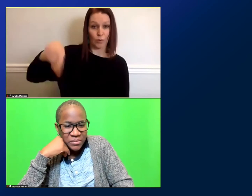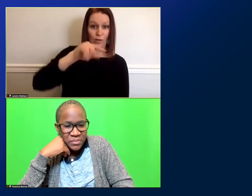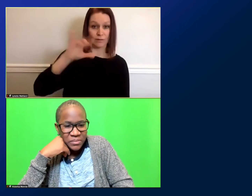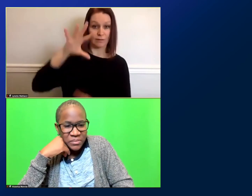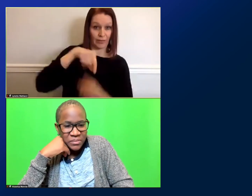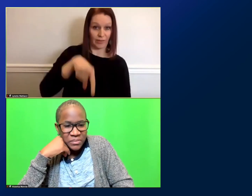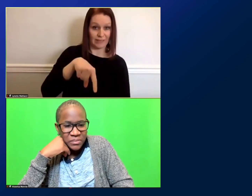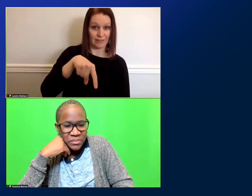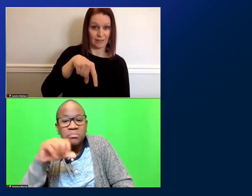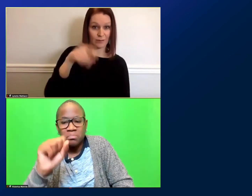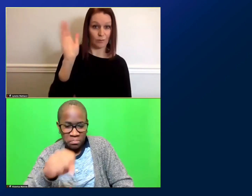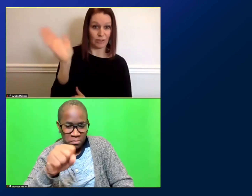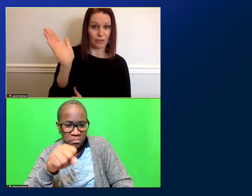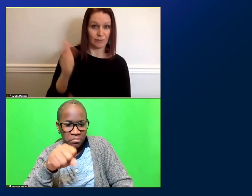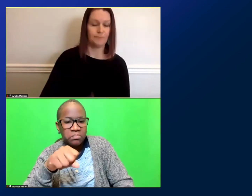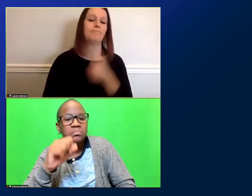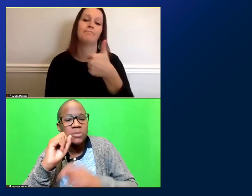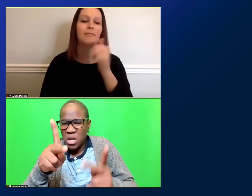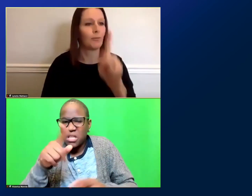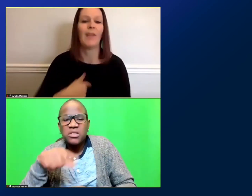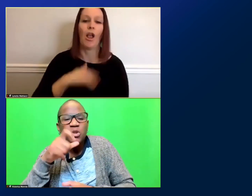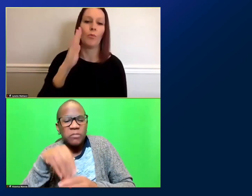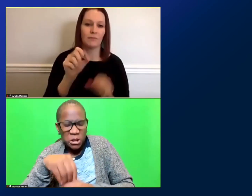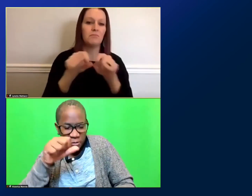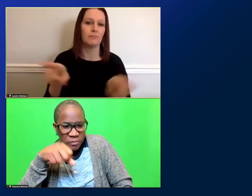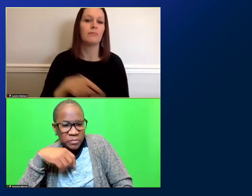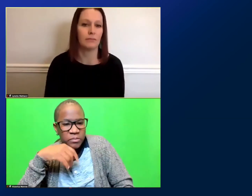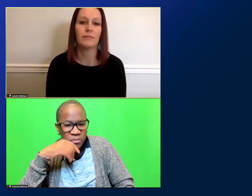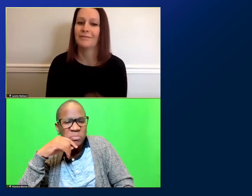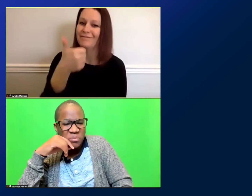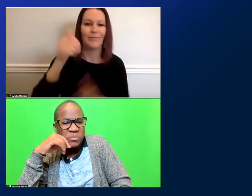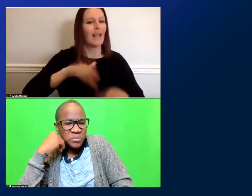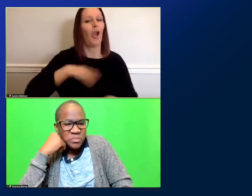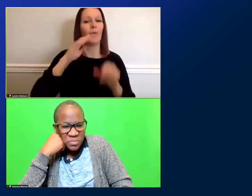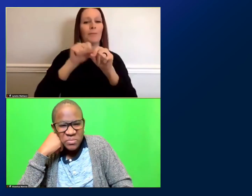yes okay so a copy will be made and i'll make sure to include a copy of this presentation as well in